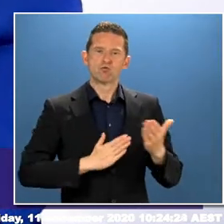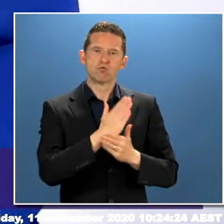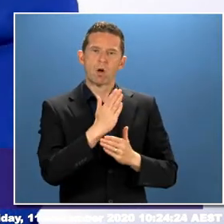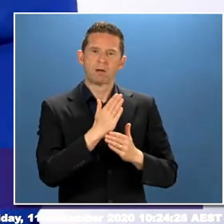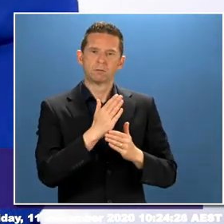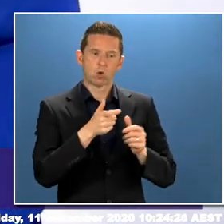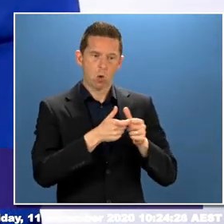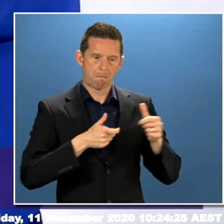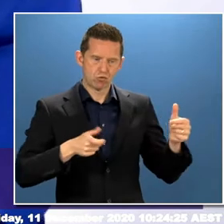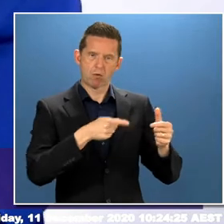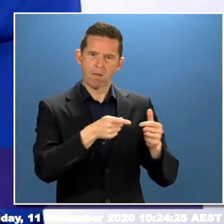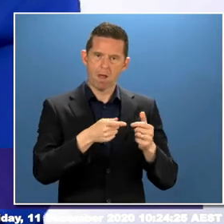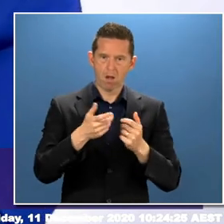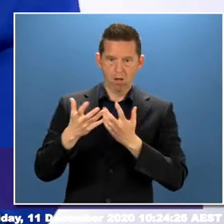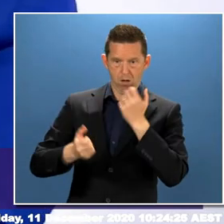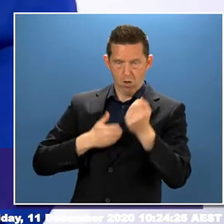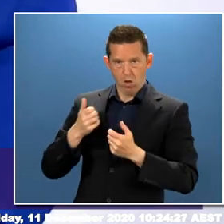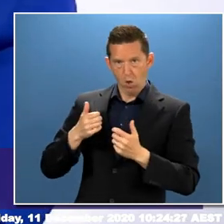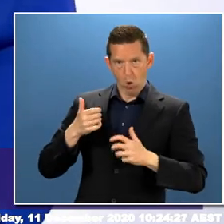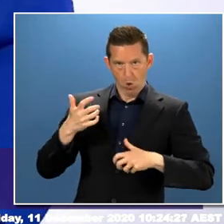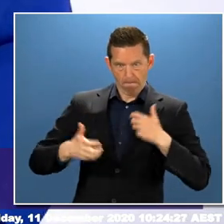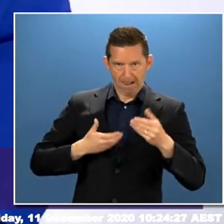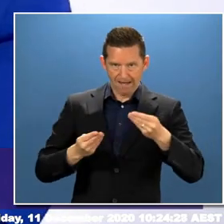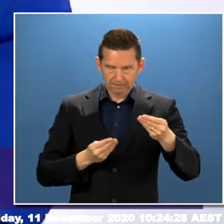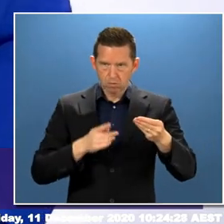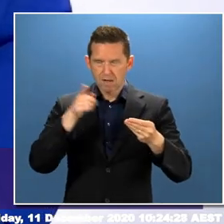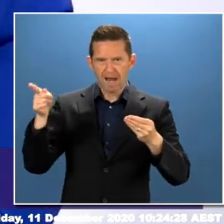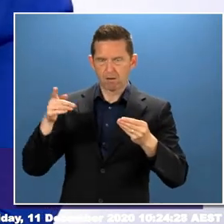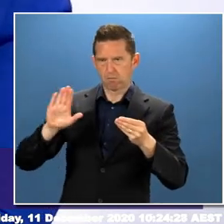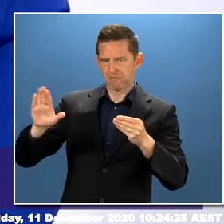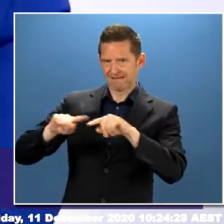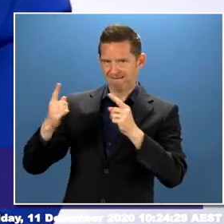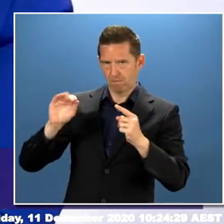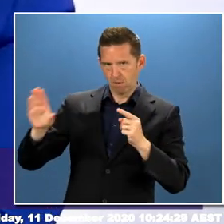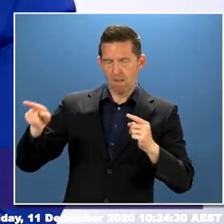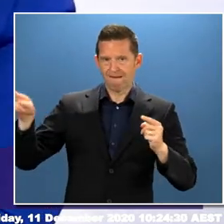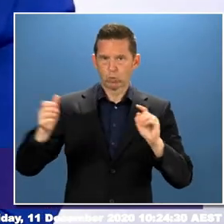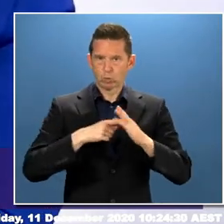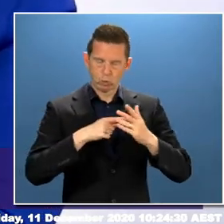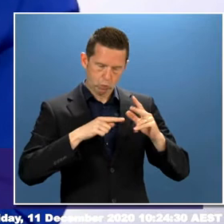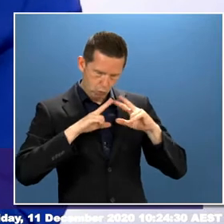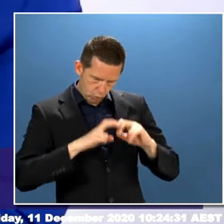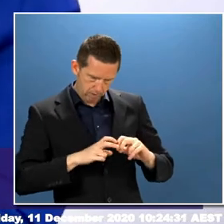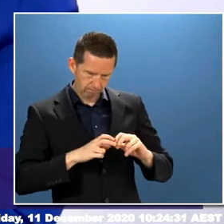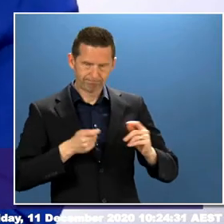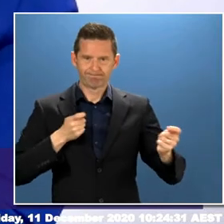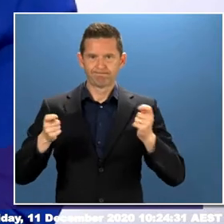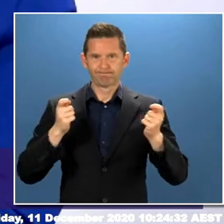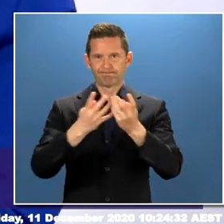complaints, and then the oversight of the investigation and conciliation of complaints to the Human Rights Commission.